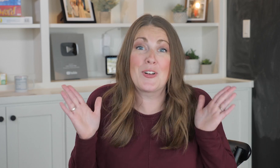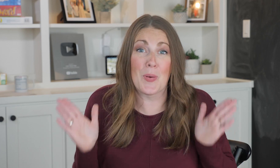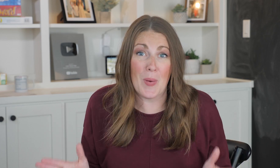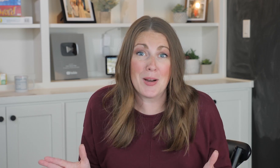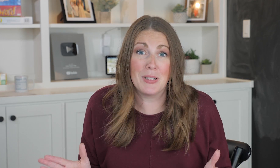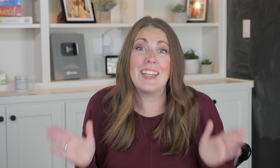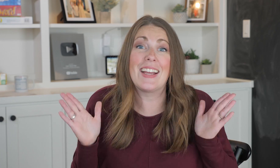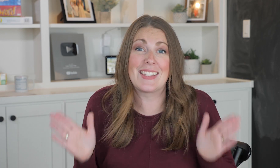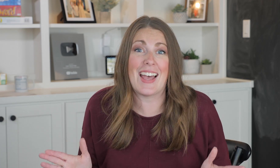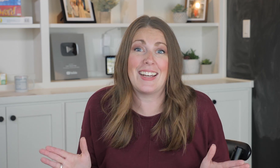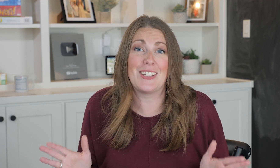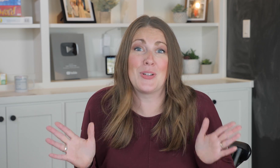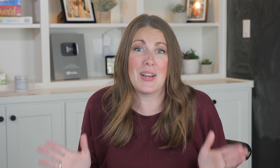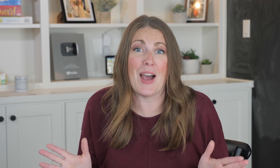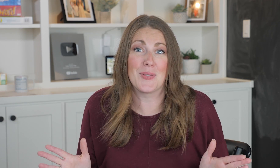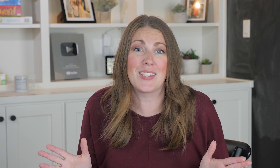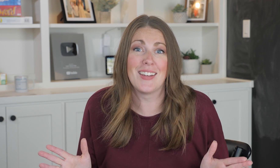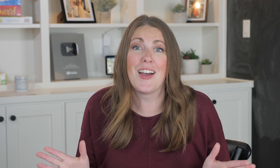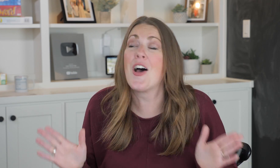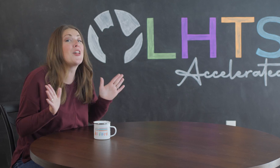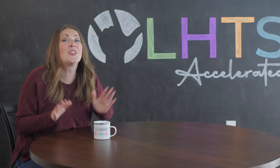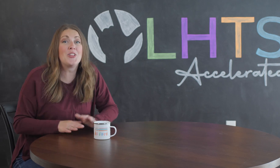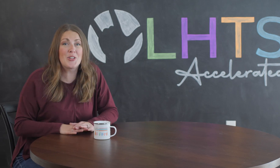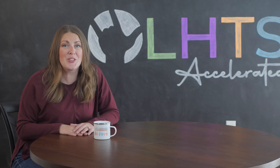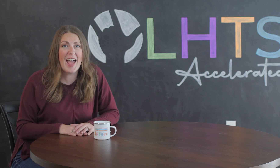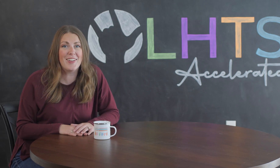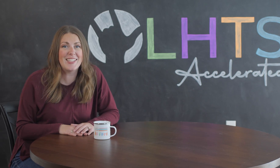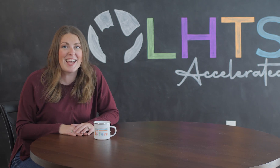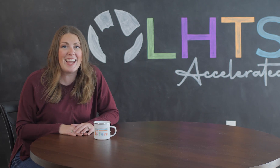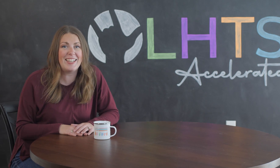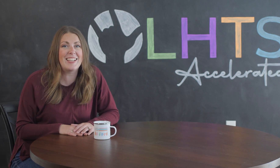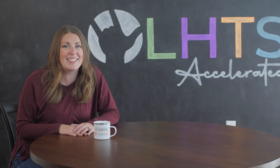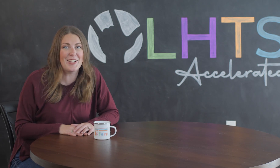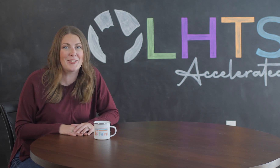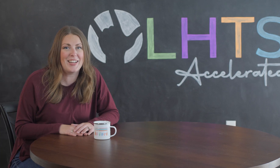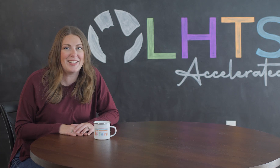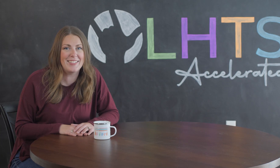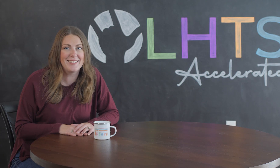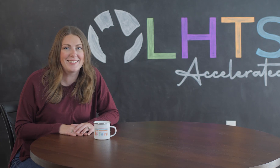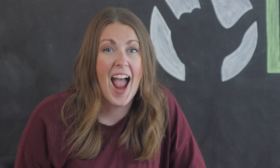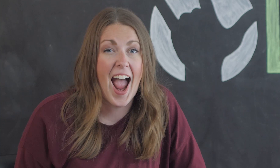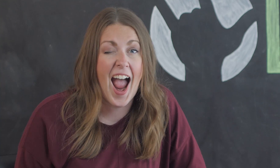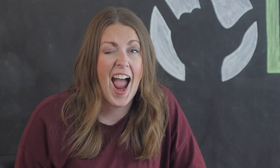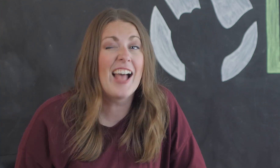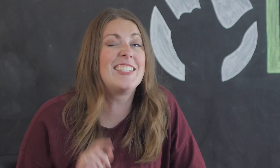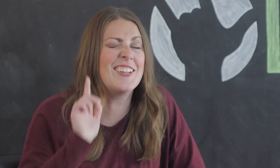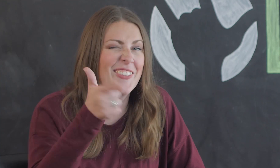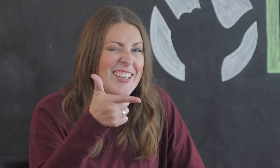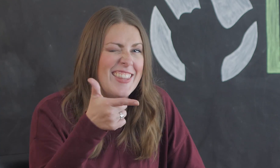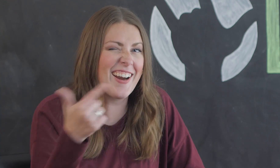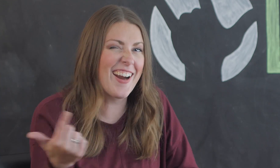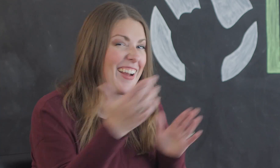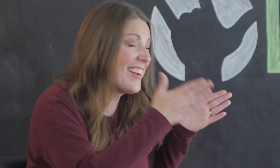incredibly excited to announce Learn How to Sign Accelerated! See what we did there